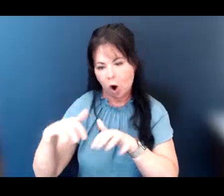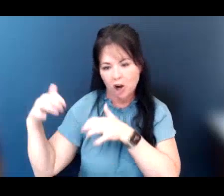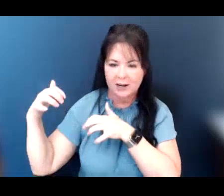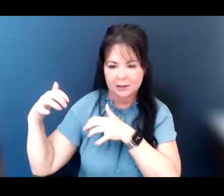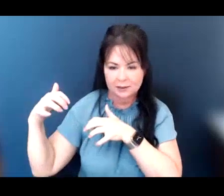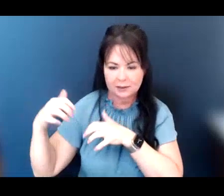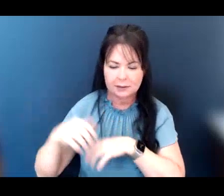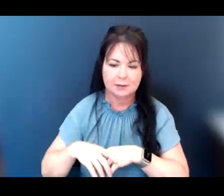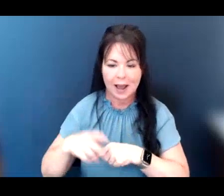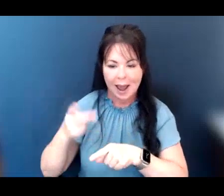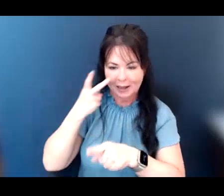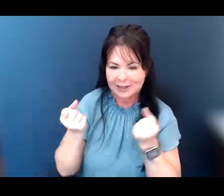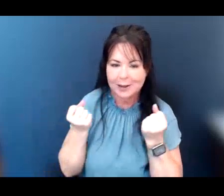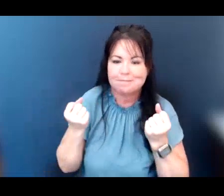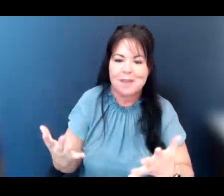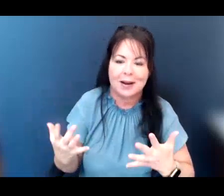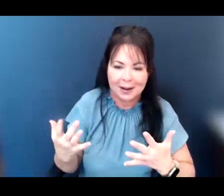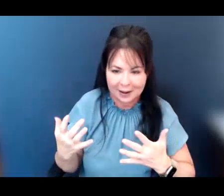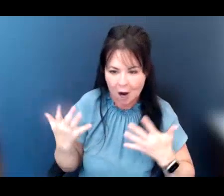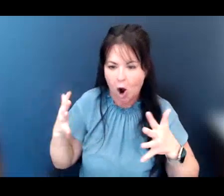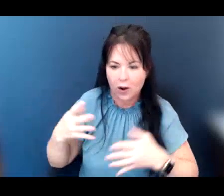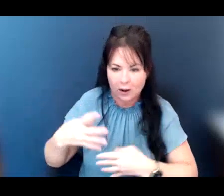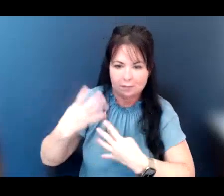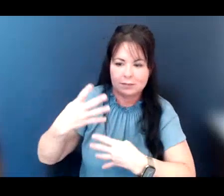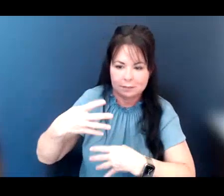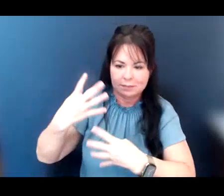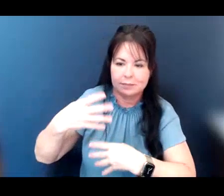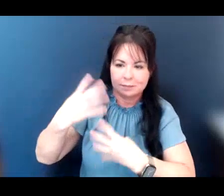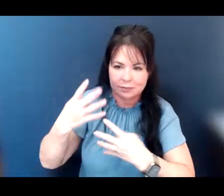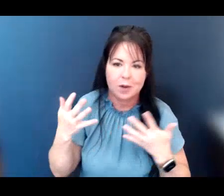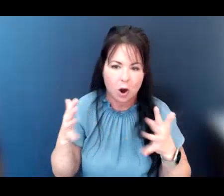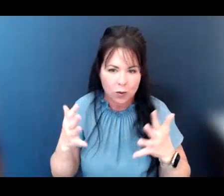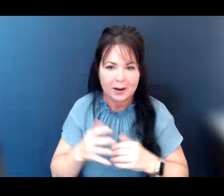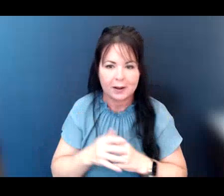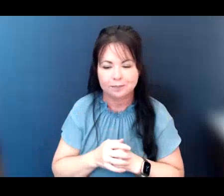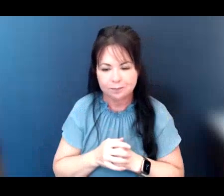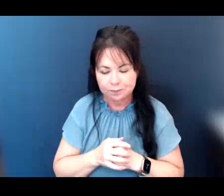already coming up in the chat. So we'll do this one final question. And then we'll transition over.